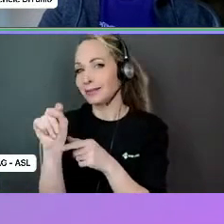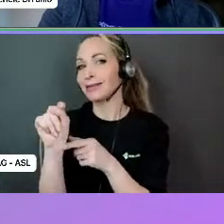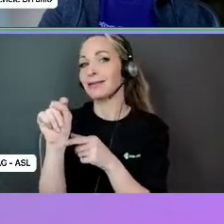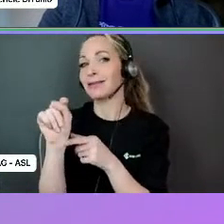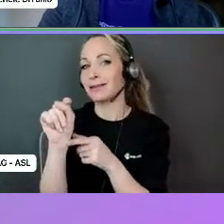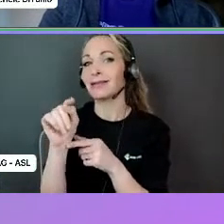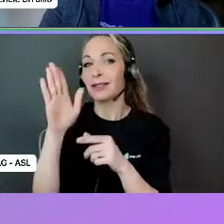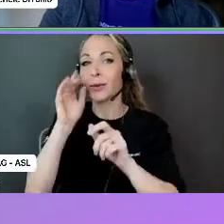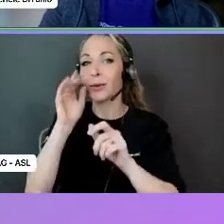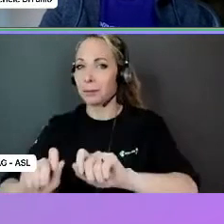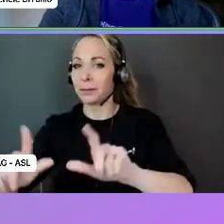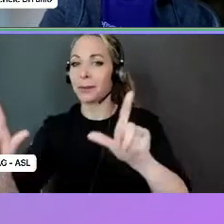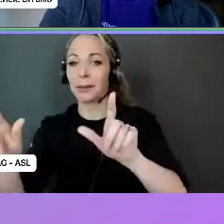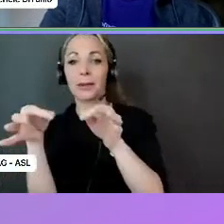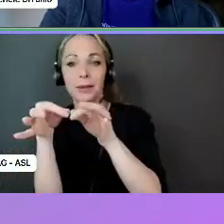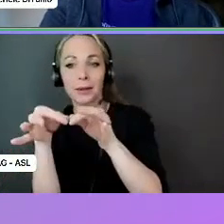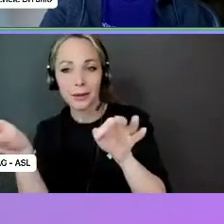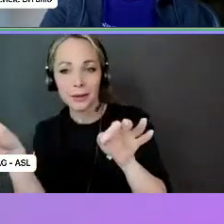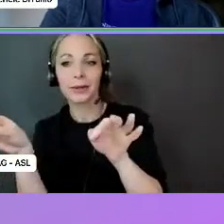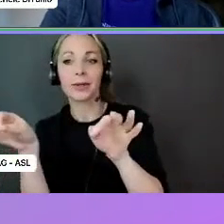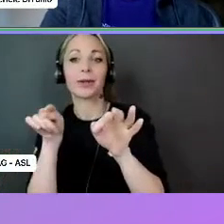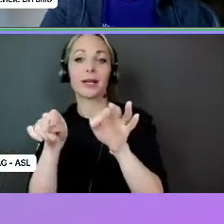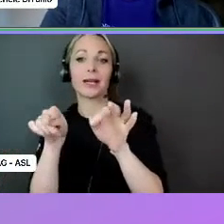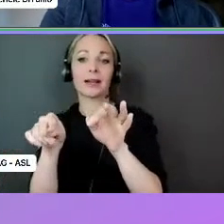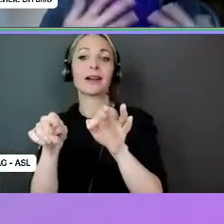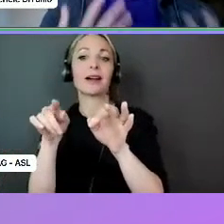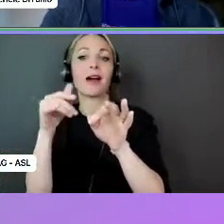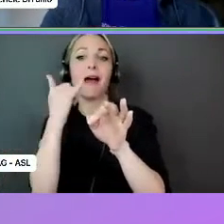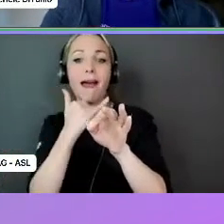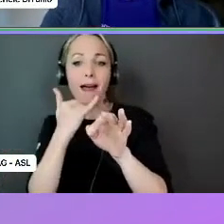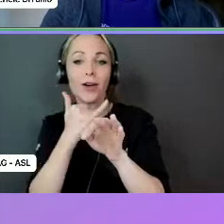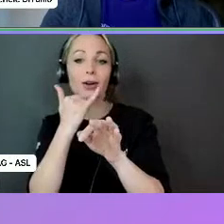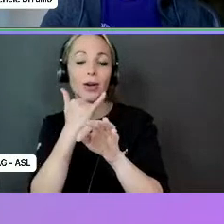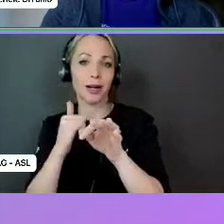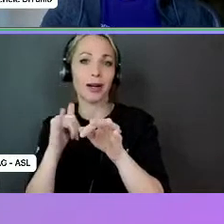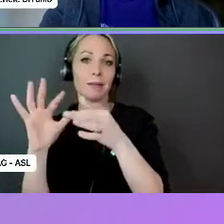of our error message so it's clear that the text being announced as an error message,